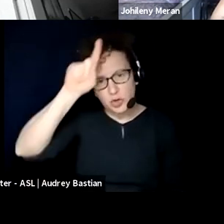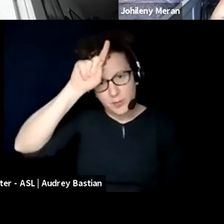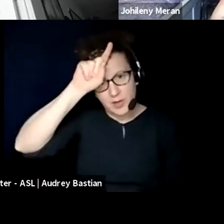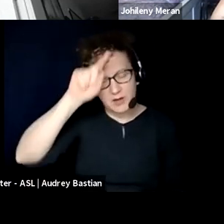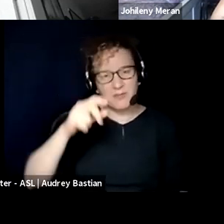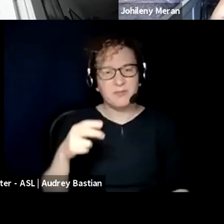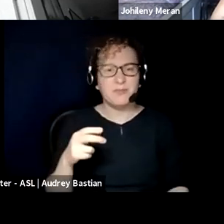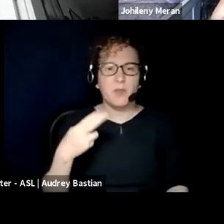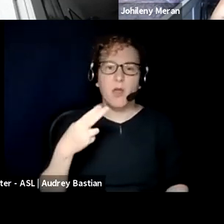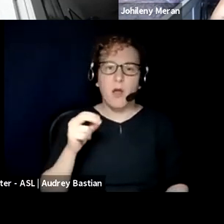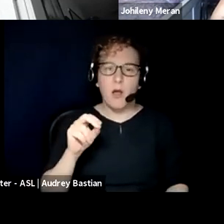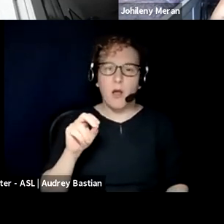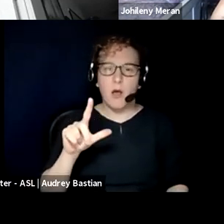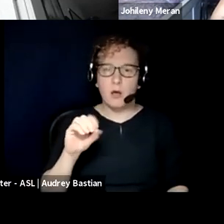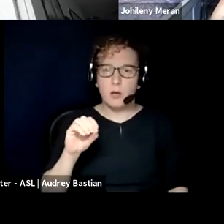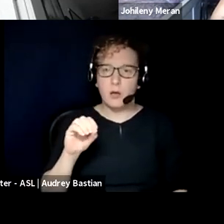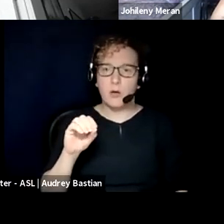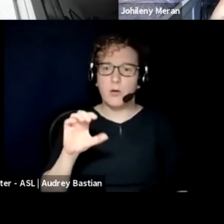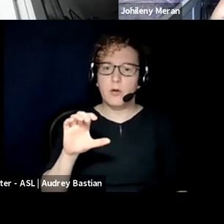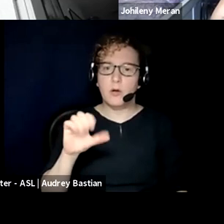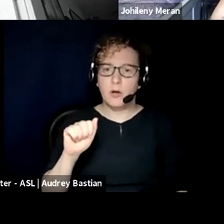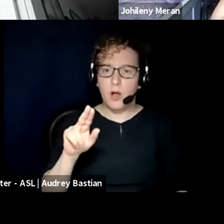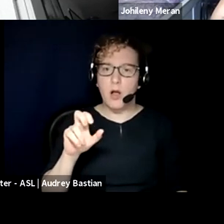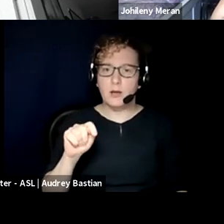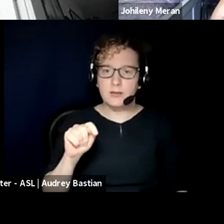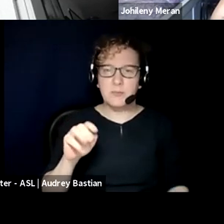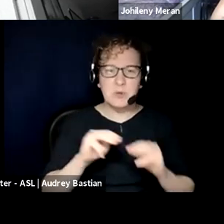And the concentration camps. And I felt similarly about that.